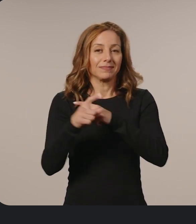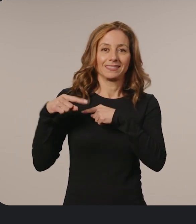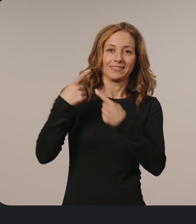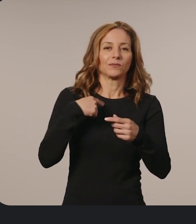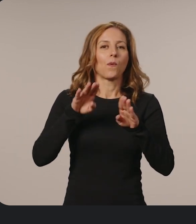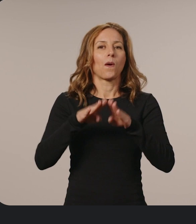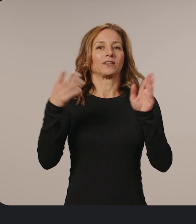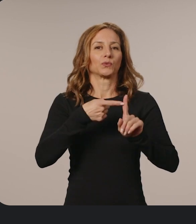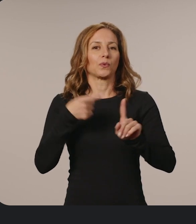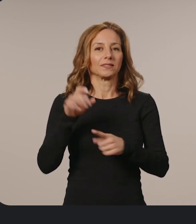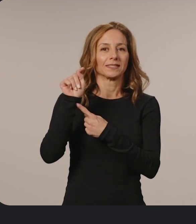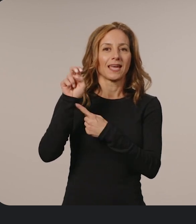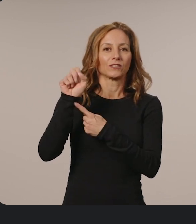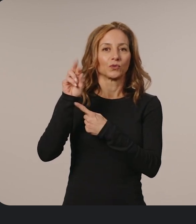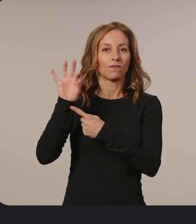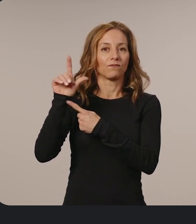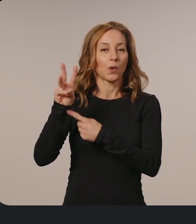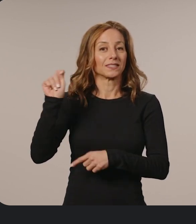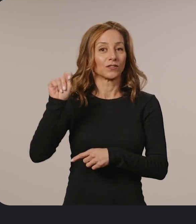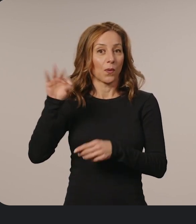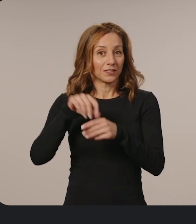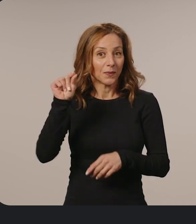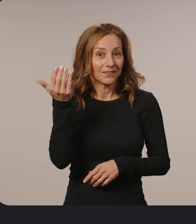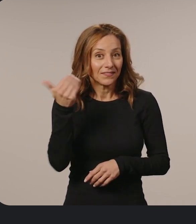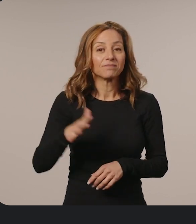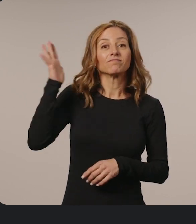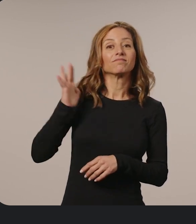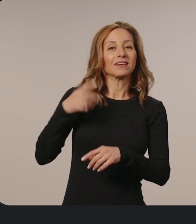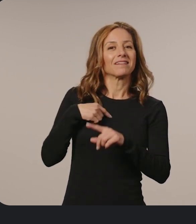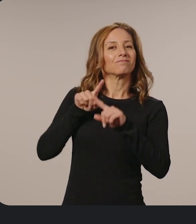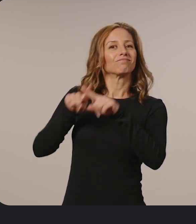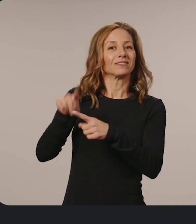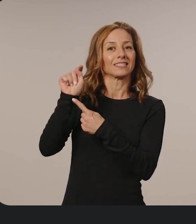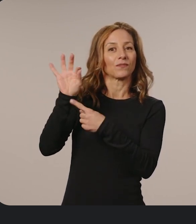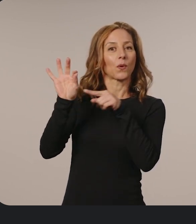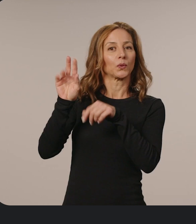changed since we open-sourced TensorFlow in 2015. Back then we counted TensorFlow users